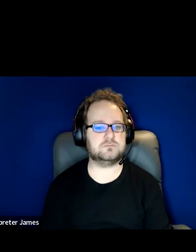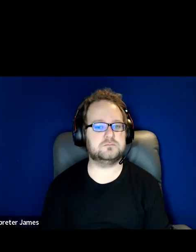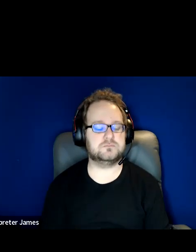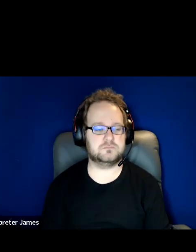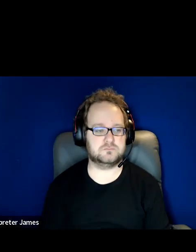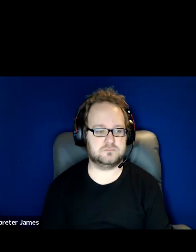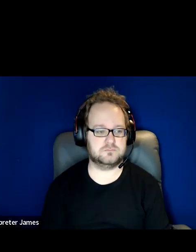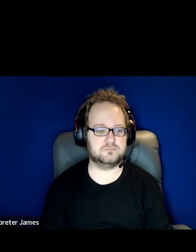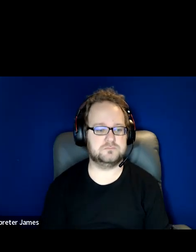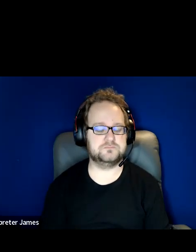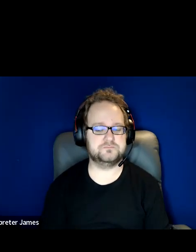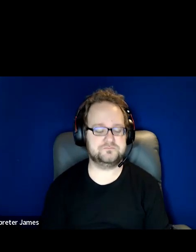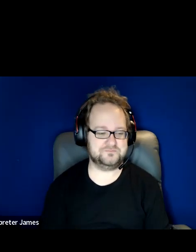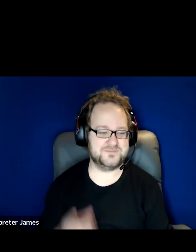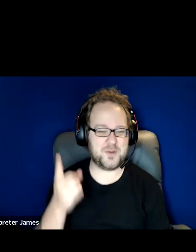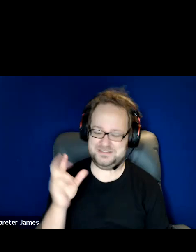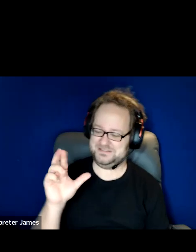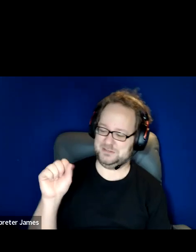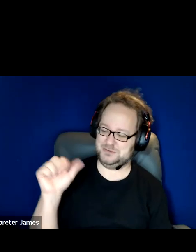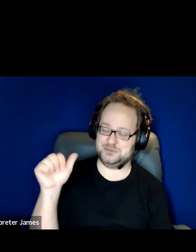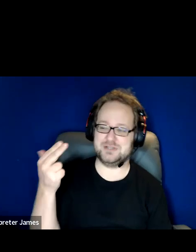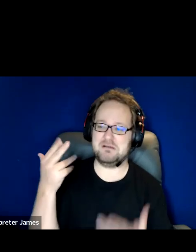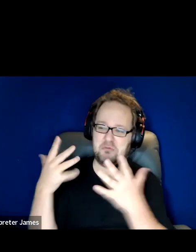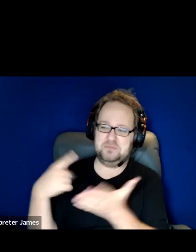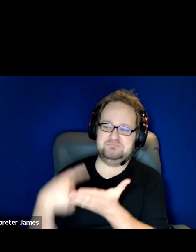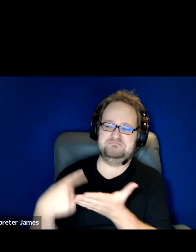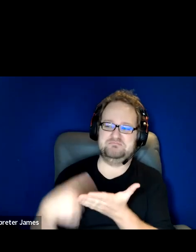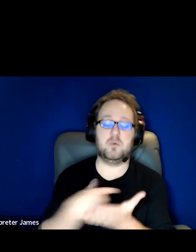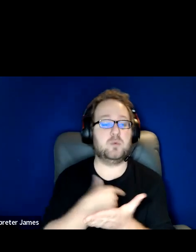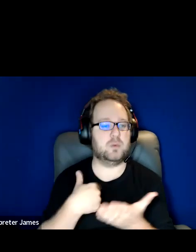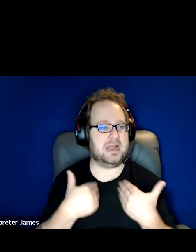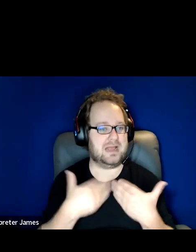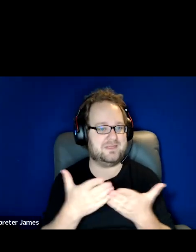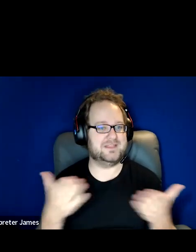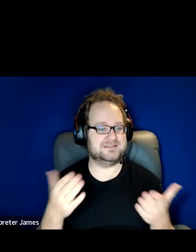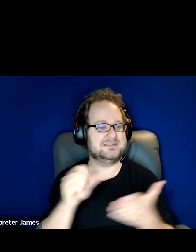Shaw has alluded to, we have this season what is called the